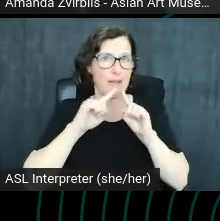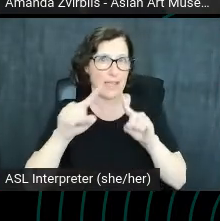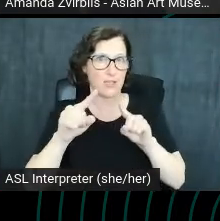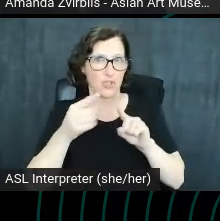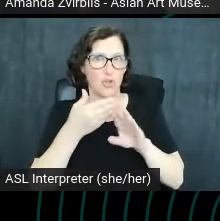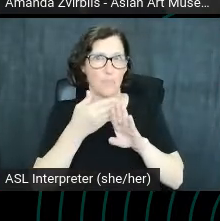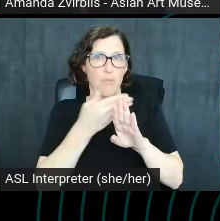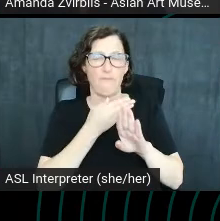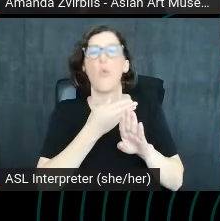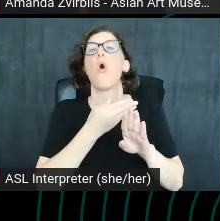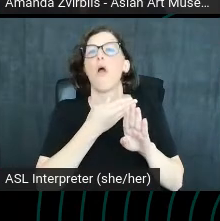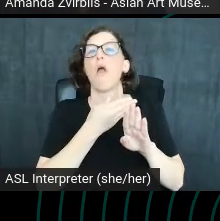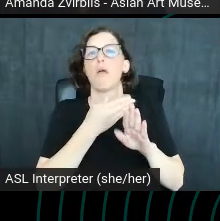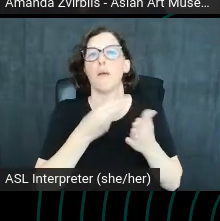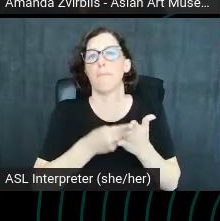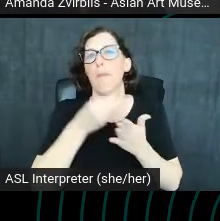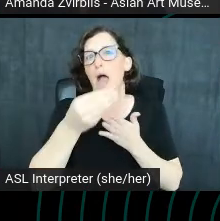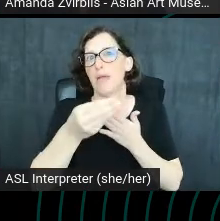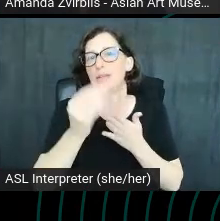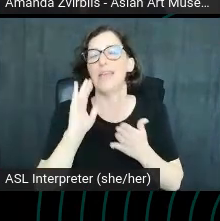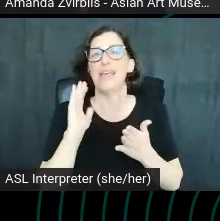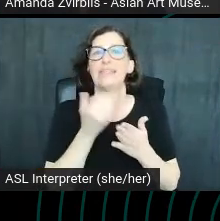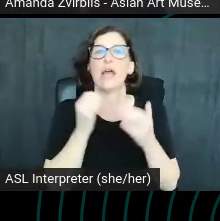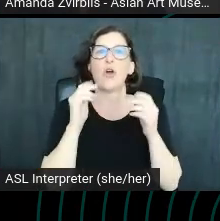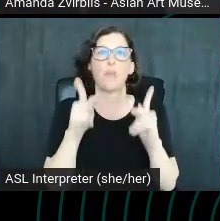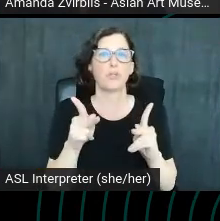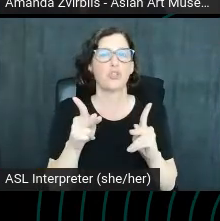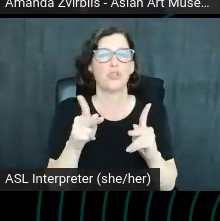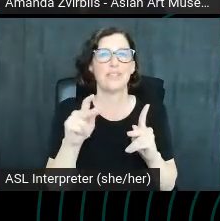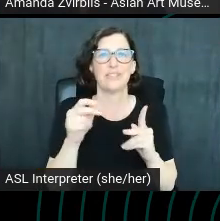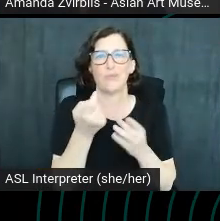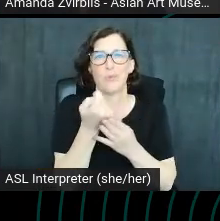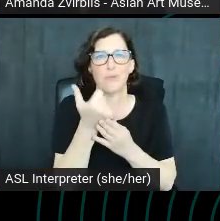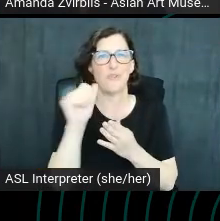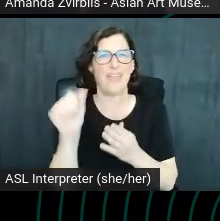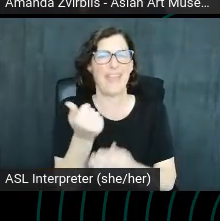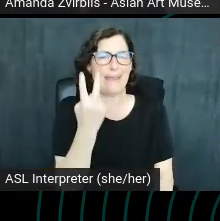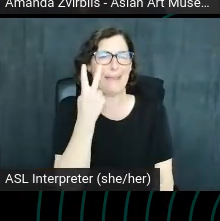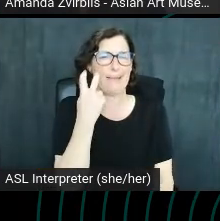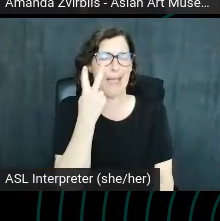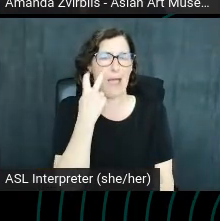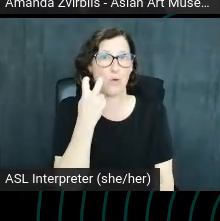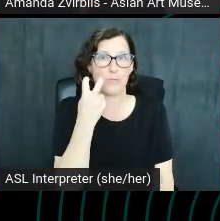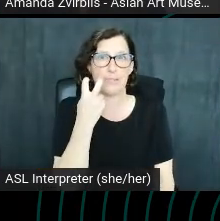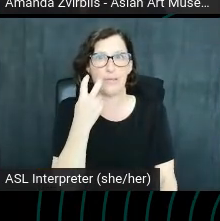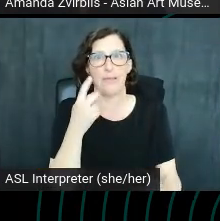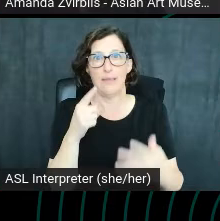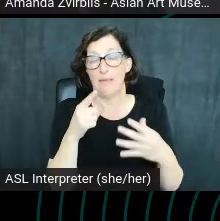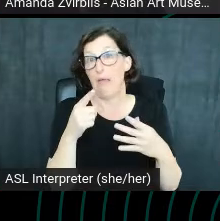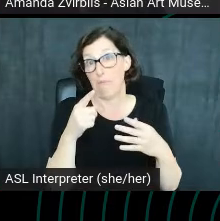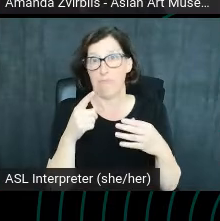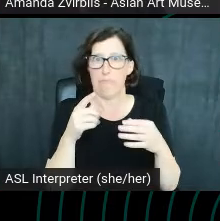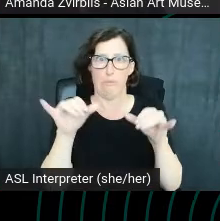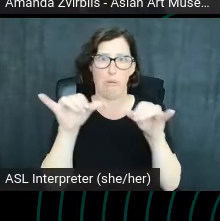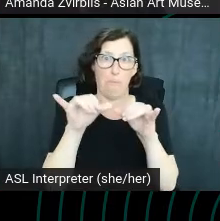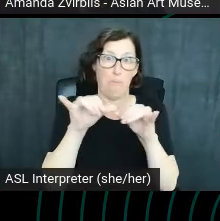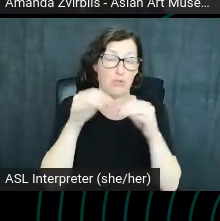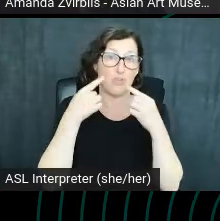Essentially, it is our chance to remove any last doubts, and the key metrics are pretty straightforward, web visits and ticket purchases.